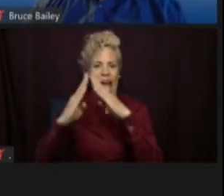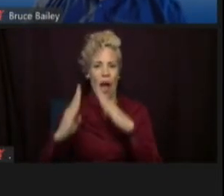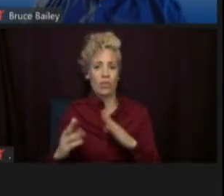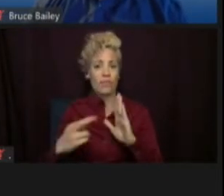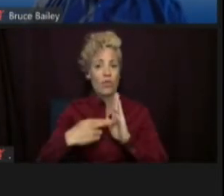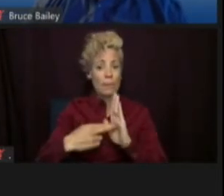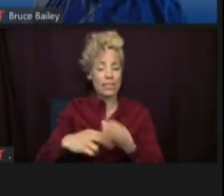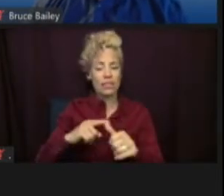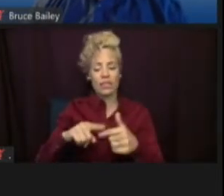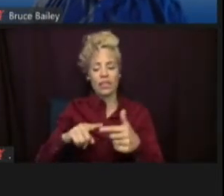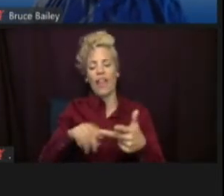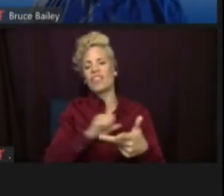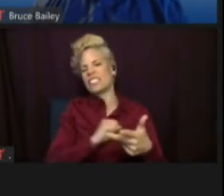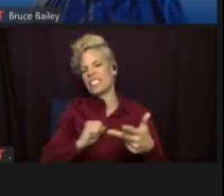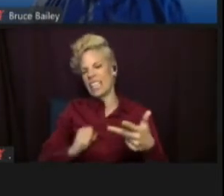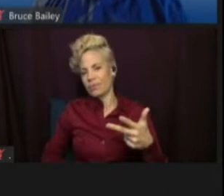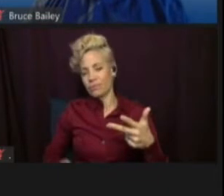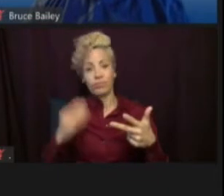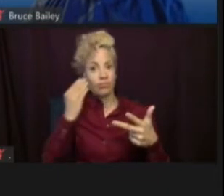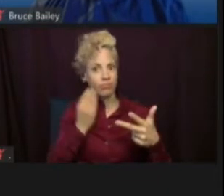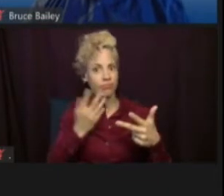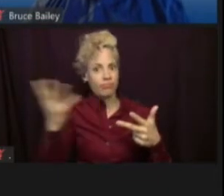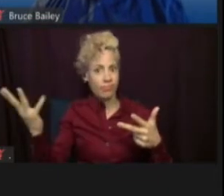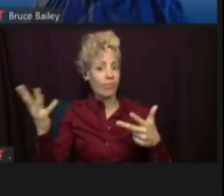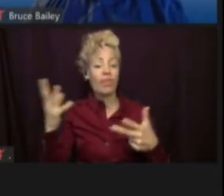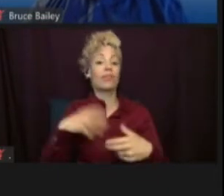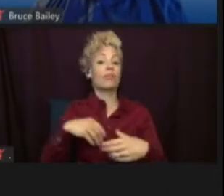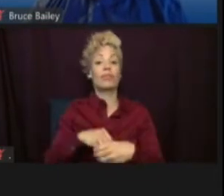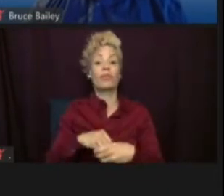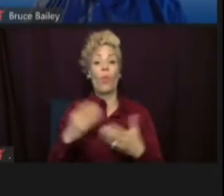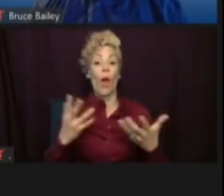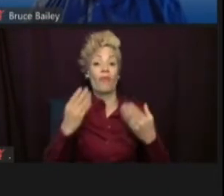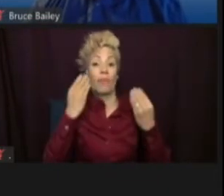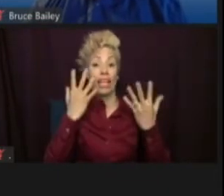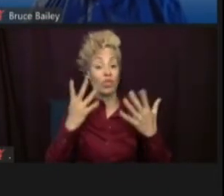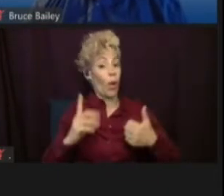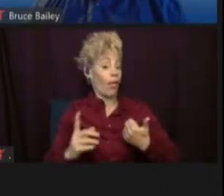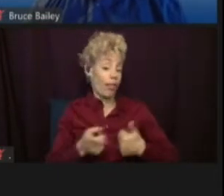And it will contain the following information. First, it should list all the websites